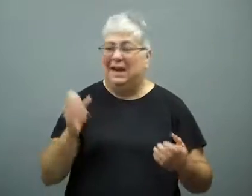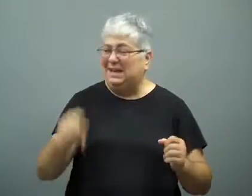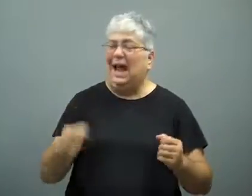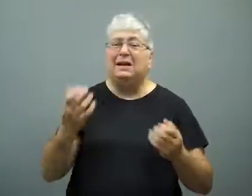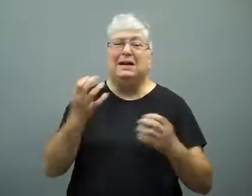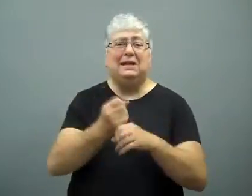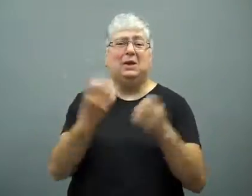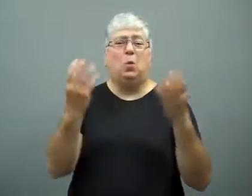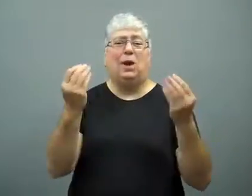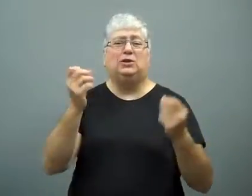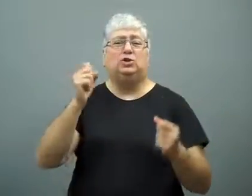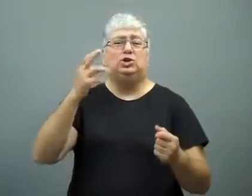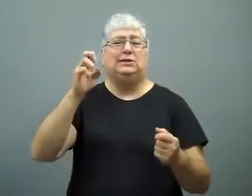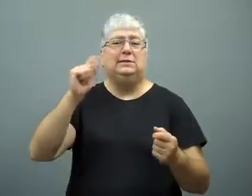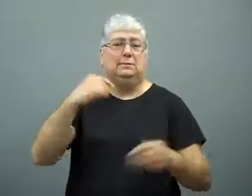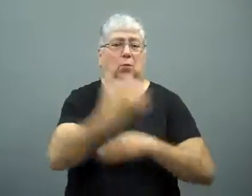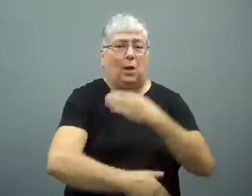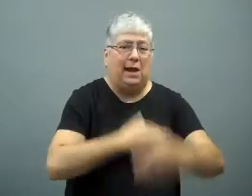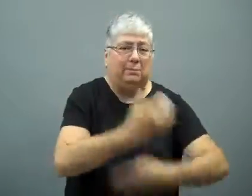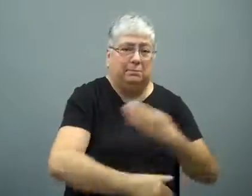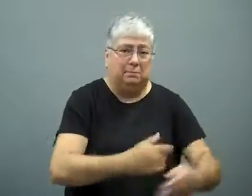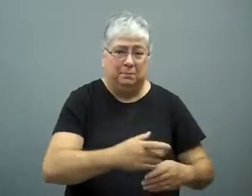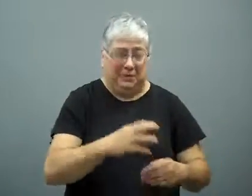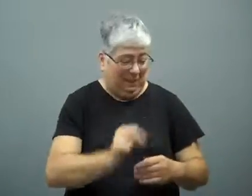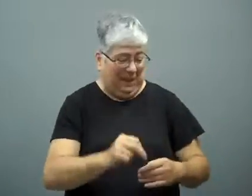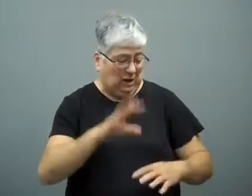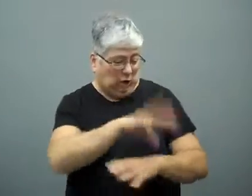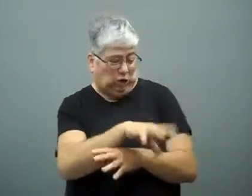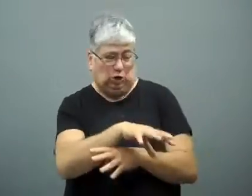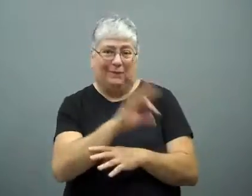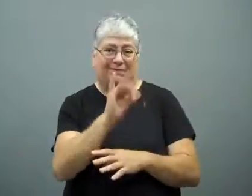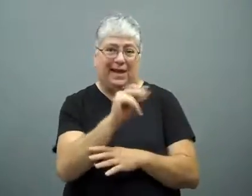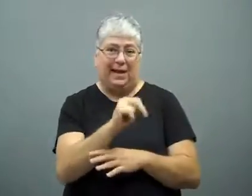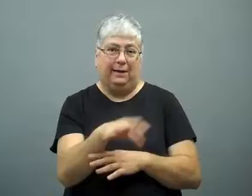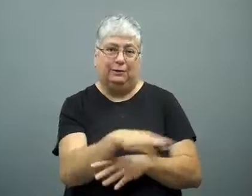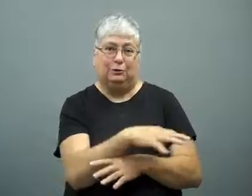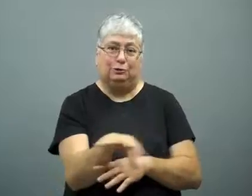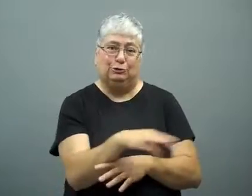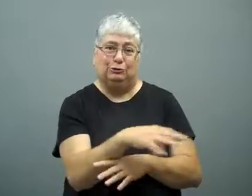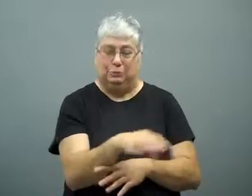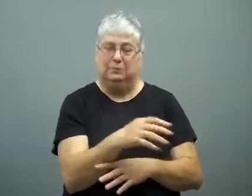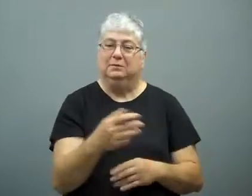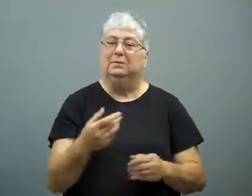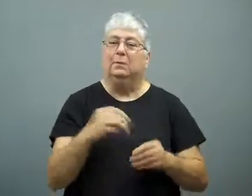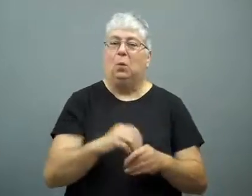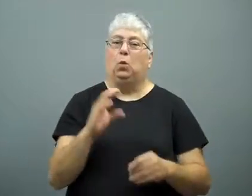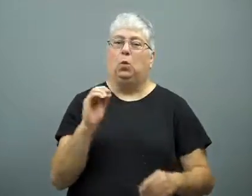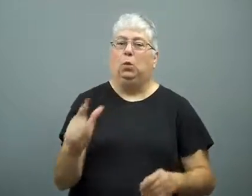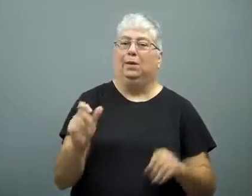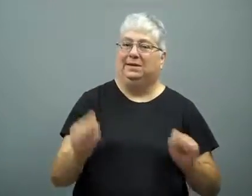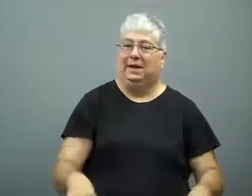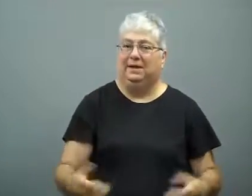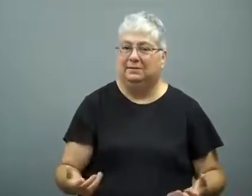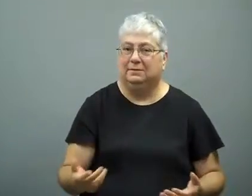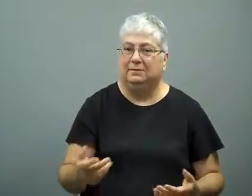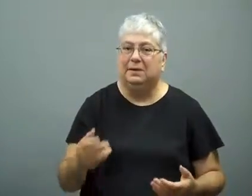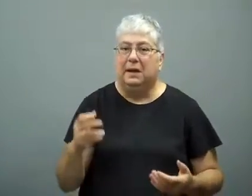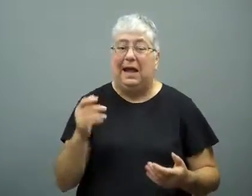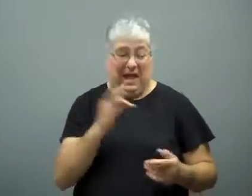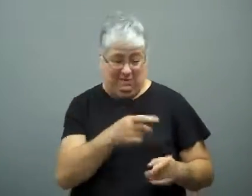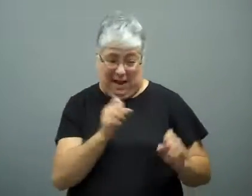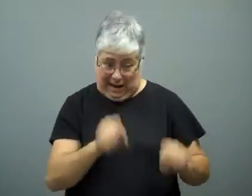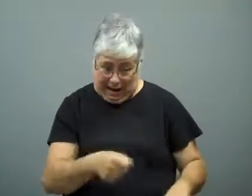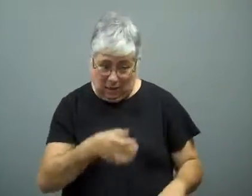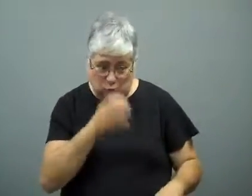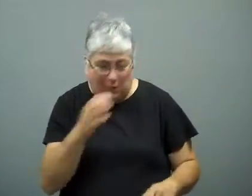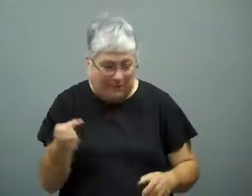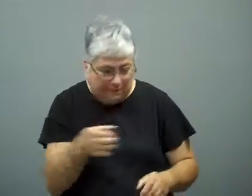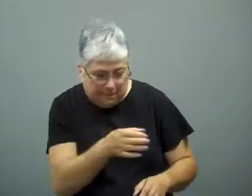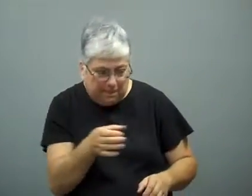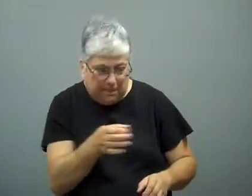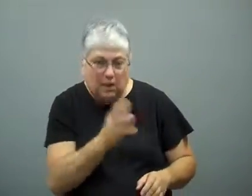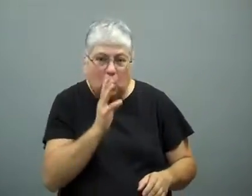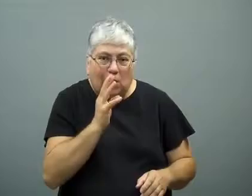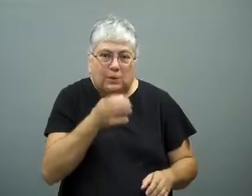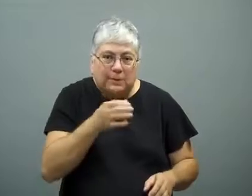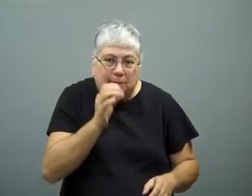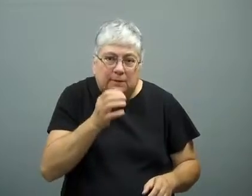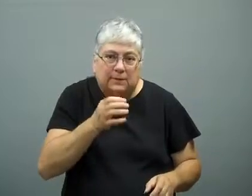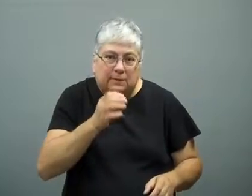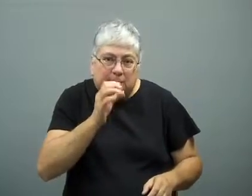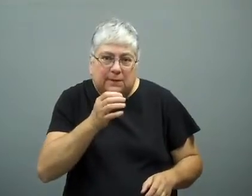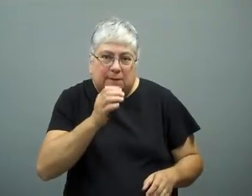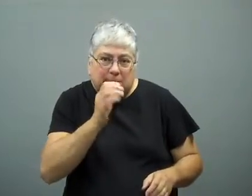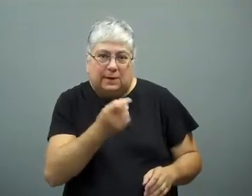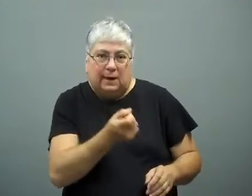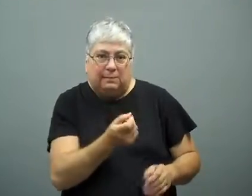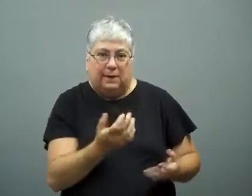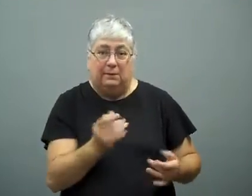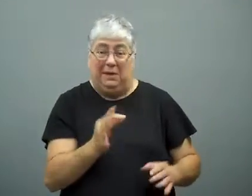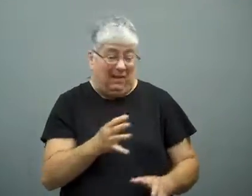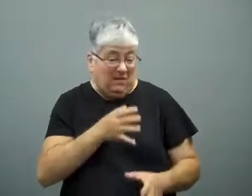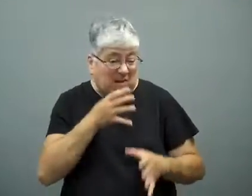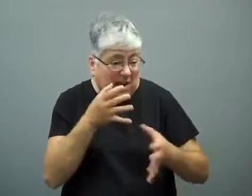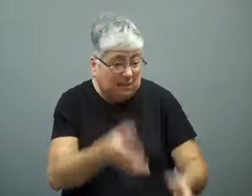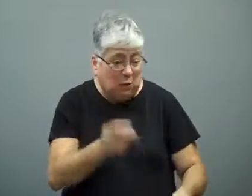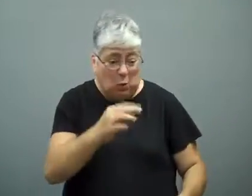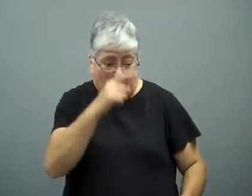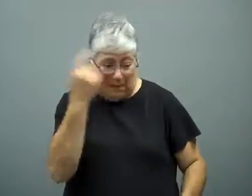One idea is to wrap the person in wet sheets and blow a fan on them to cool off.